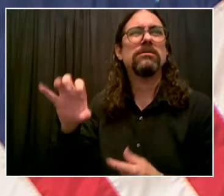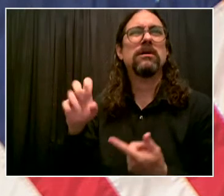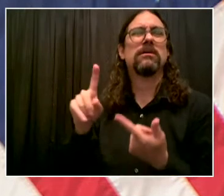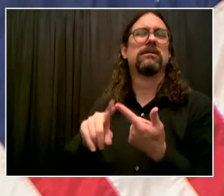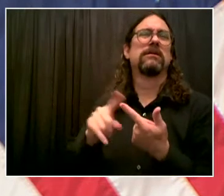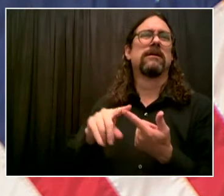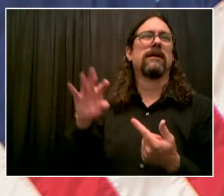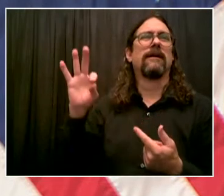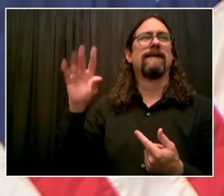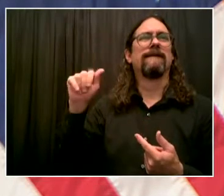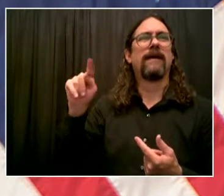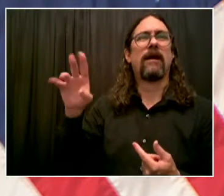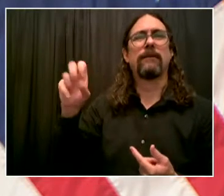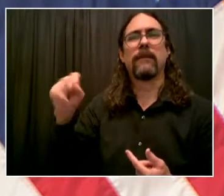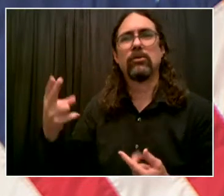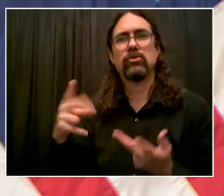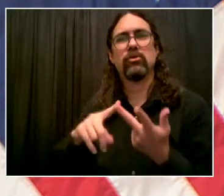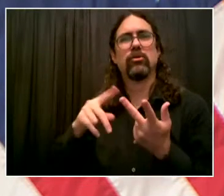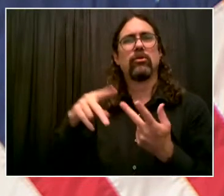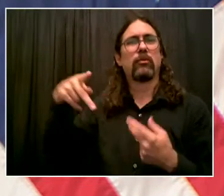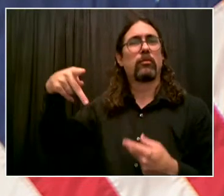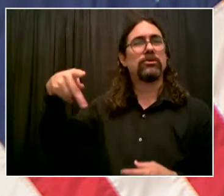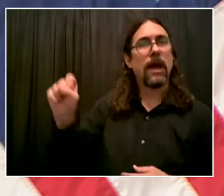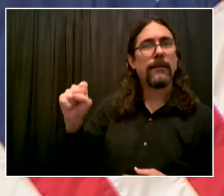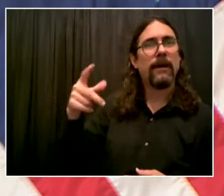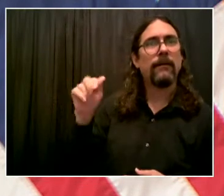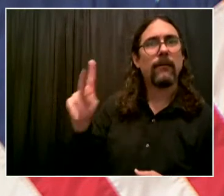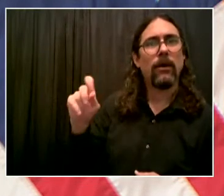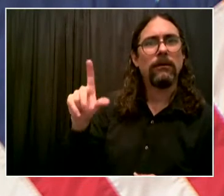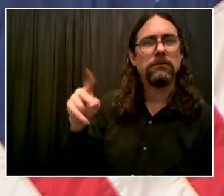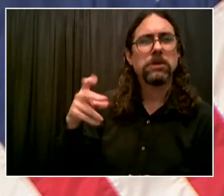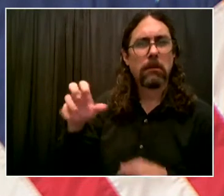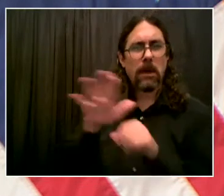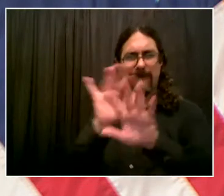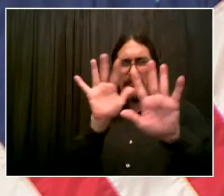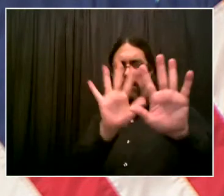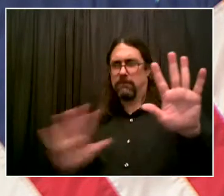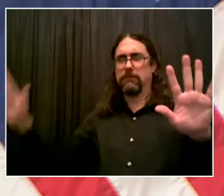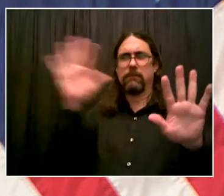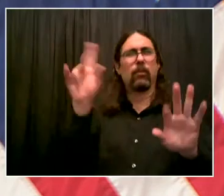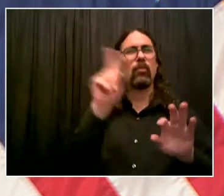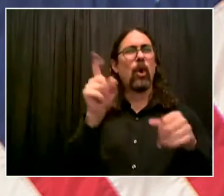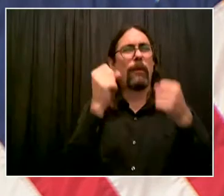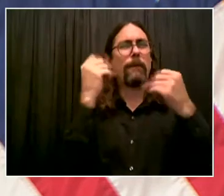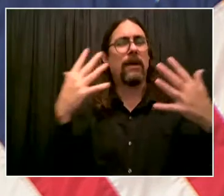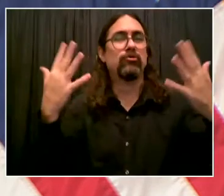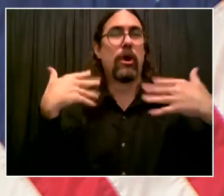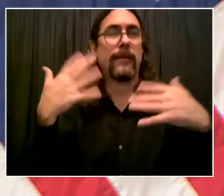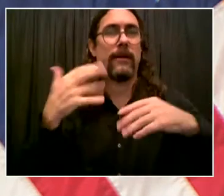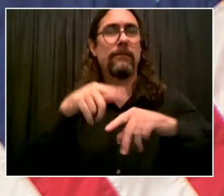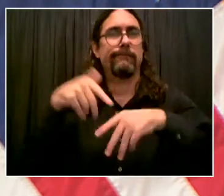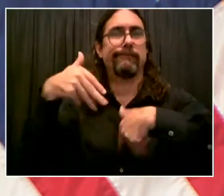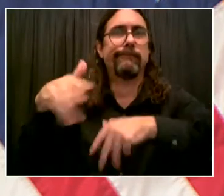HEIGHTS AND 778. WE LLWI HAVE HUNDREDS OF